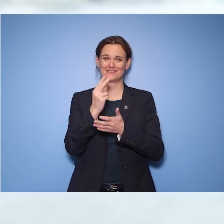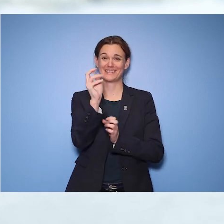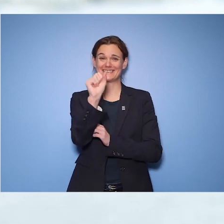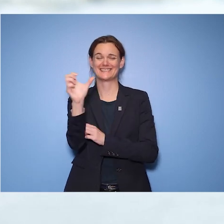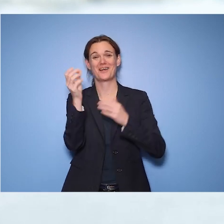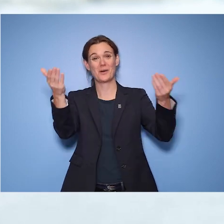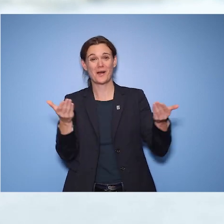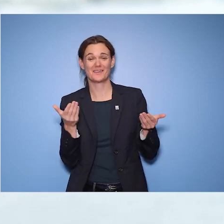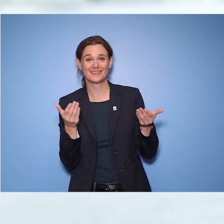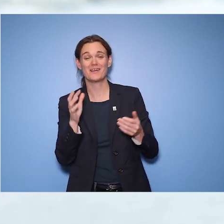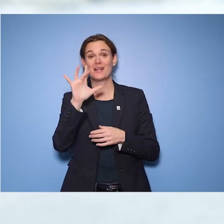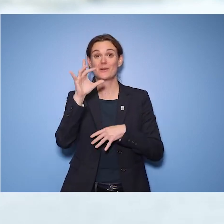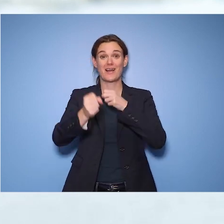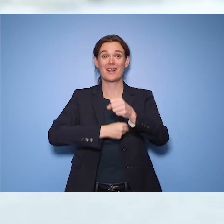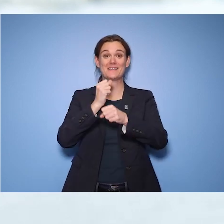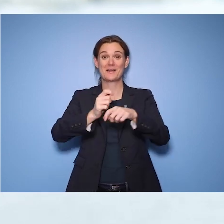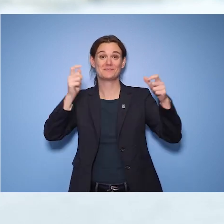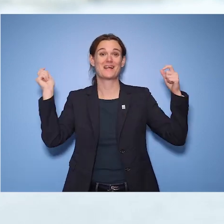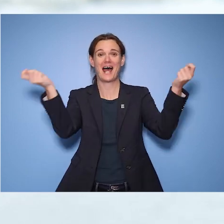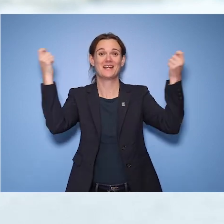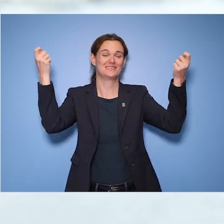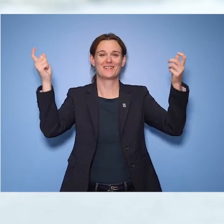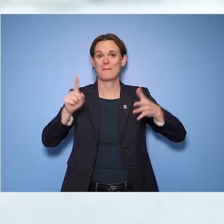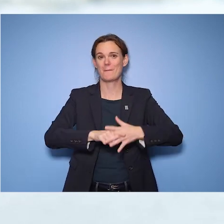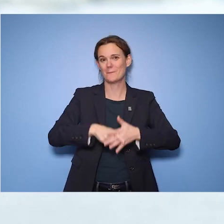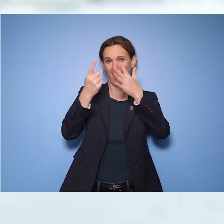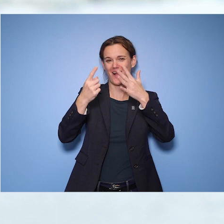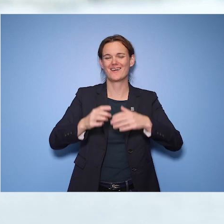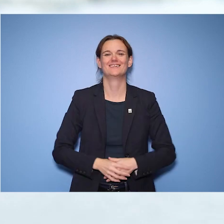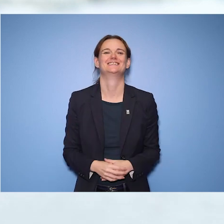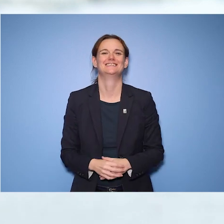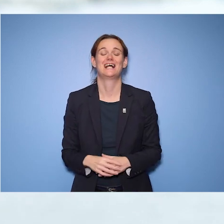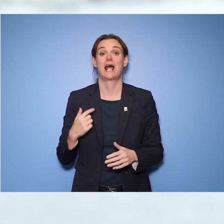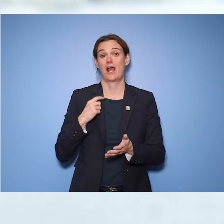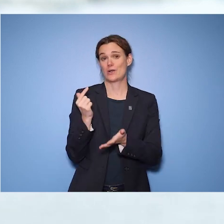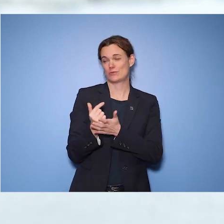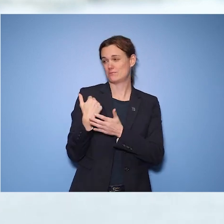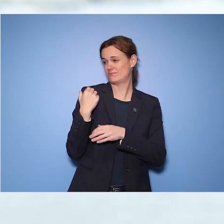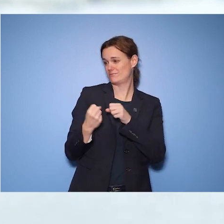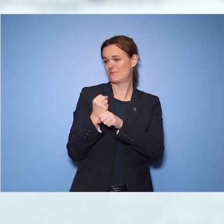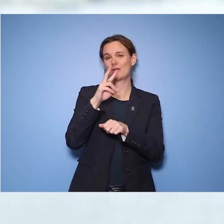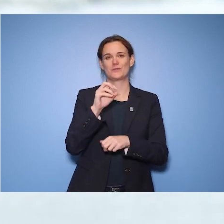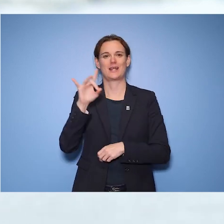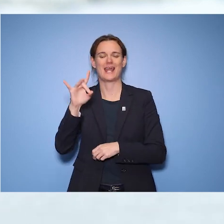I welcome you to NSCC's 25th anniversary kick-off celebration. I graduated in 2008 from radio